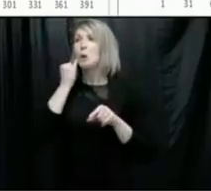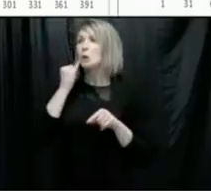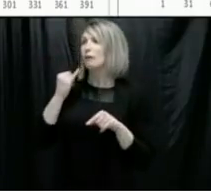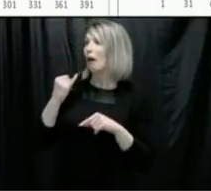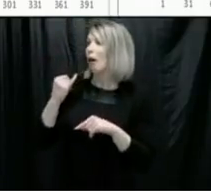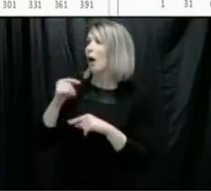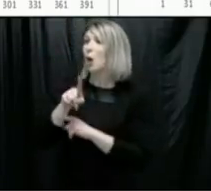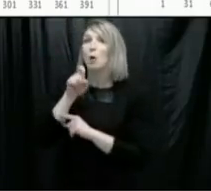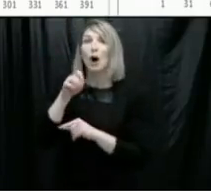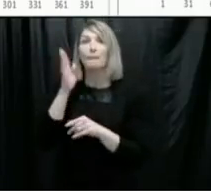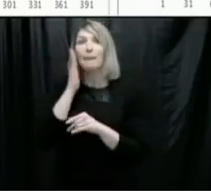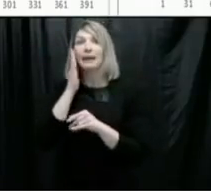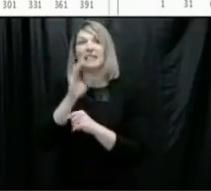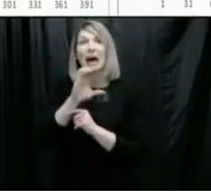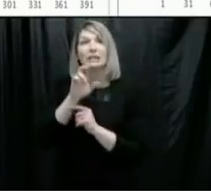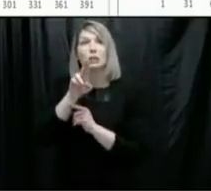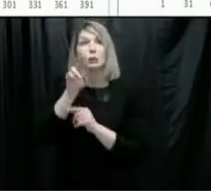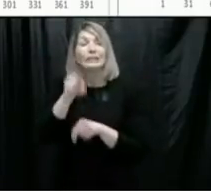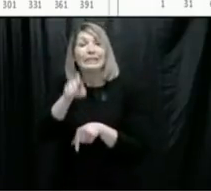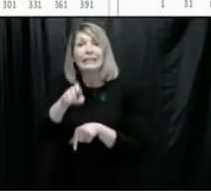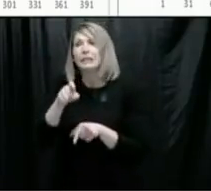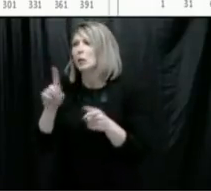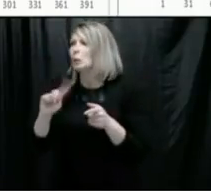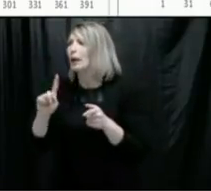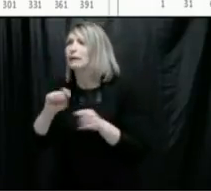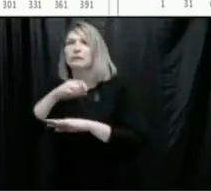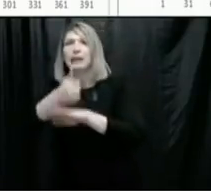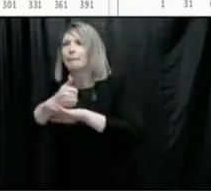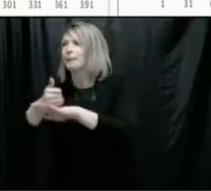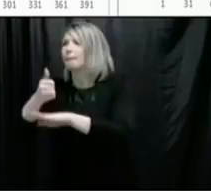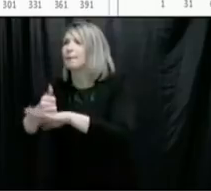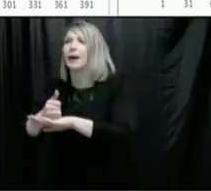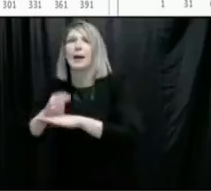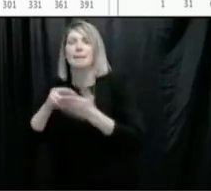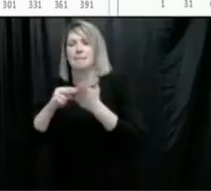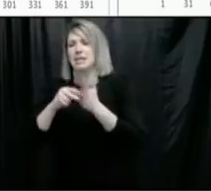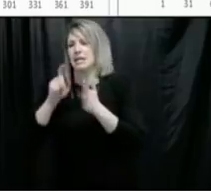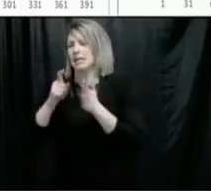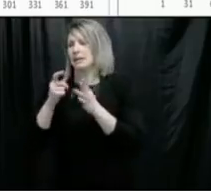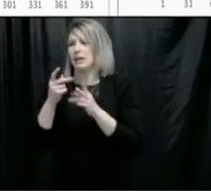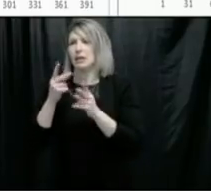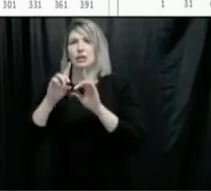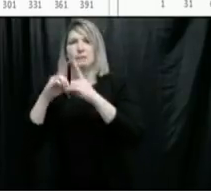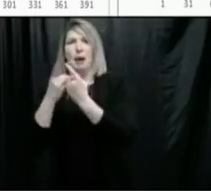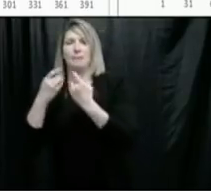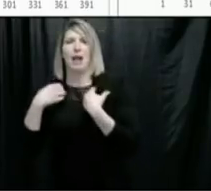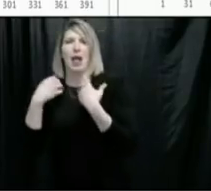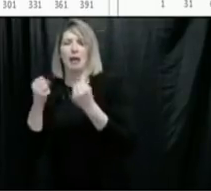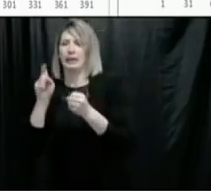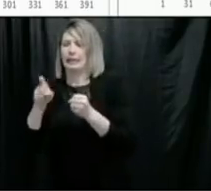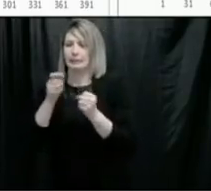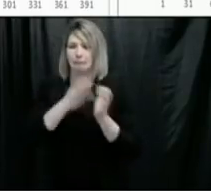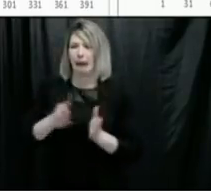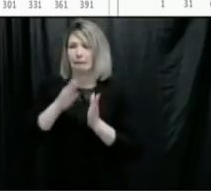TERMS OF WHO IS TAKING UP THESE BEDS AND WE HAVE TO FIND RECOVERY ROOMS, OPERATING ROOMS